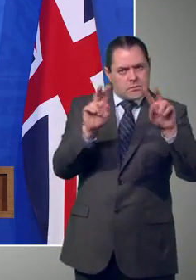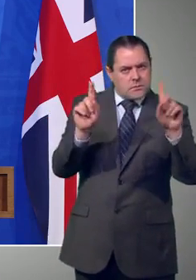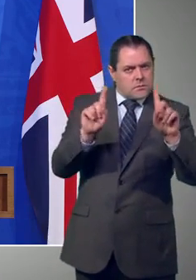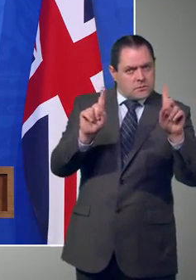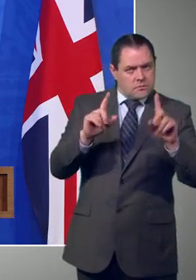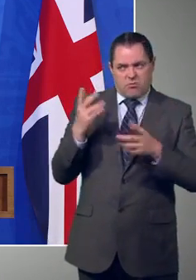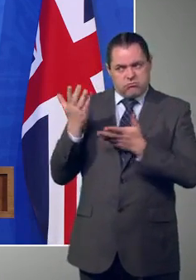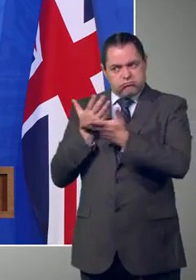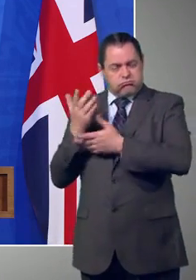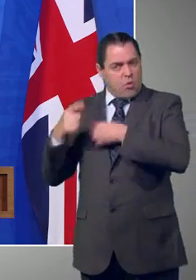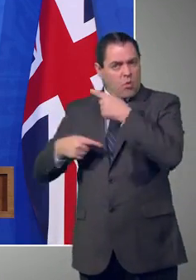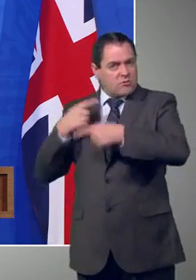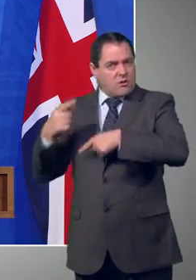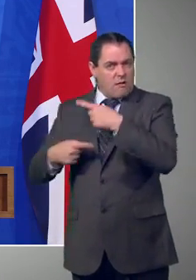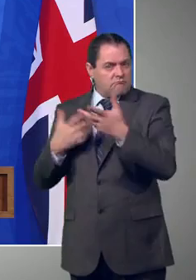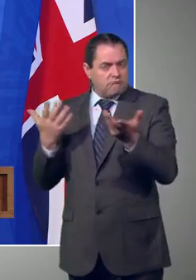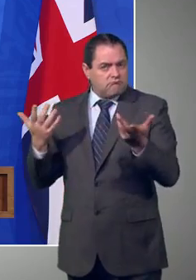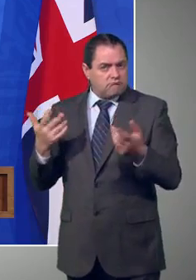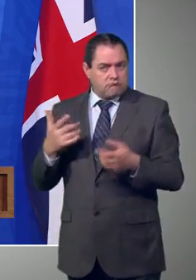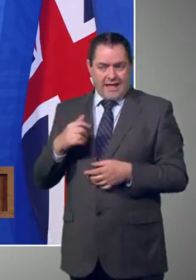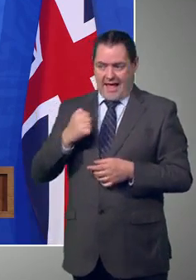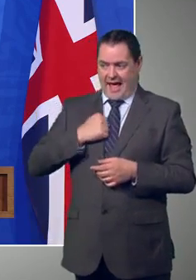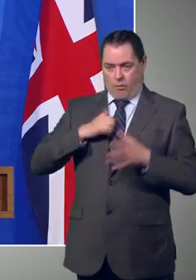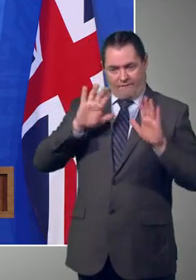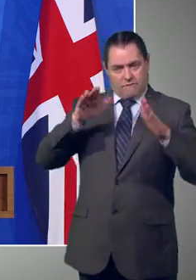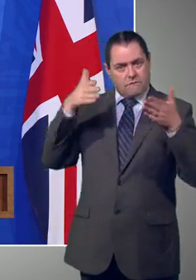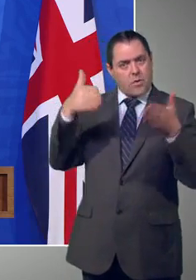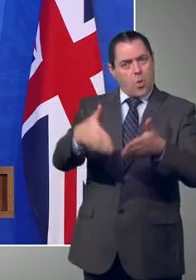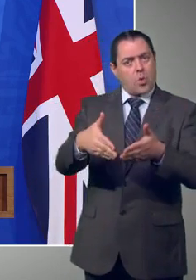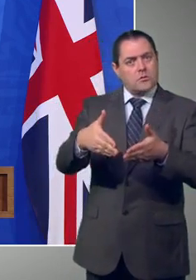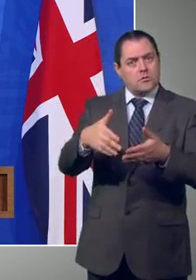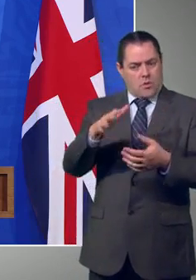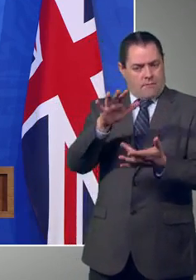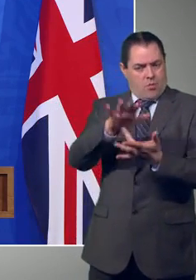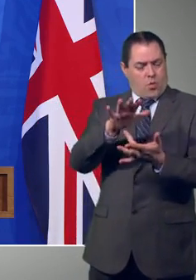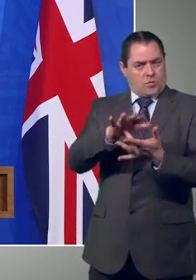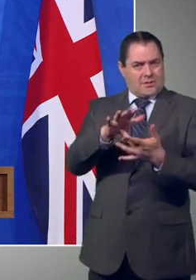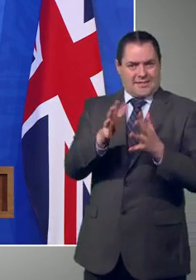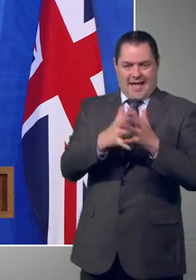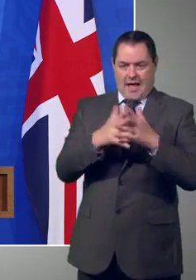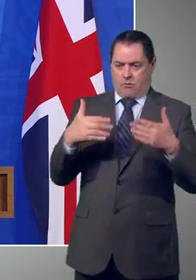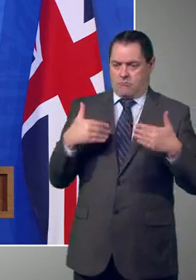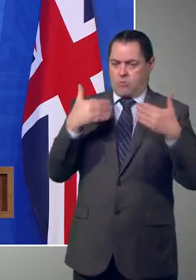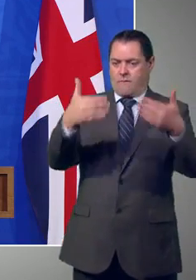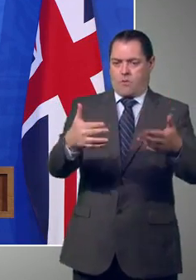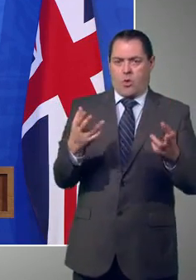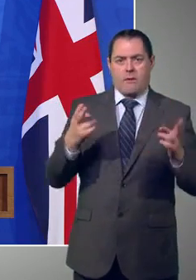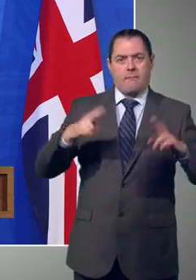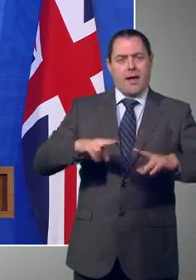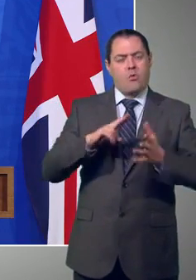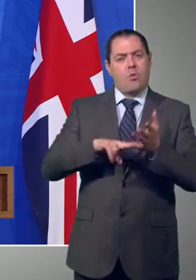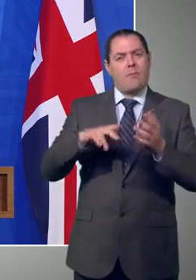what we focus on because that is what really matters to getting this country out of